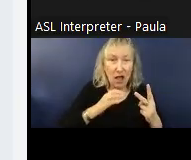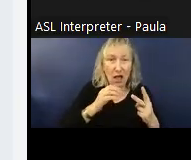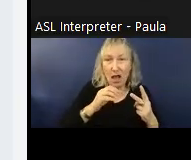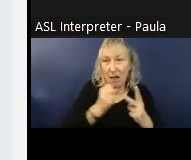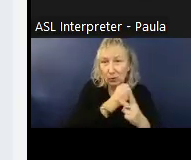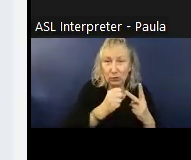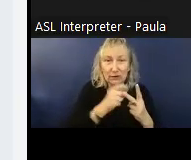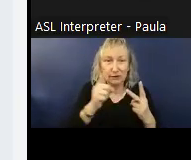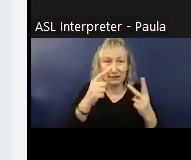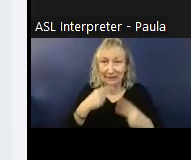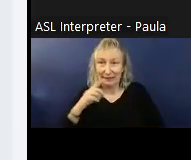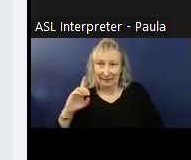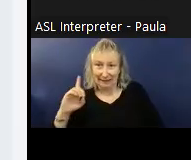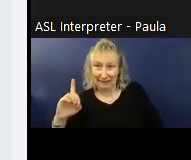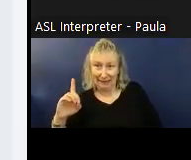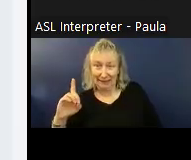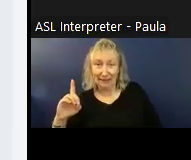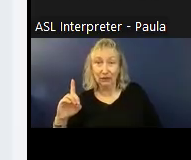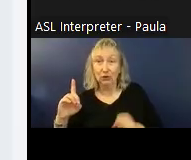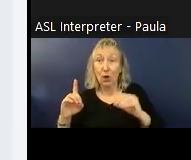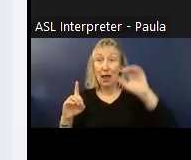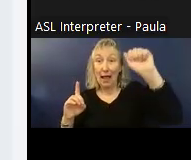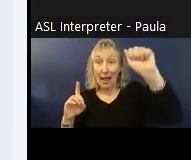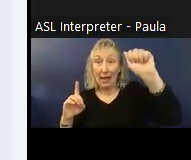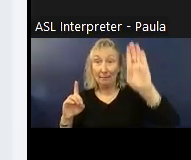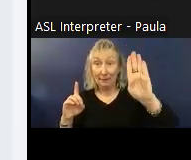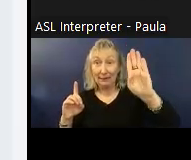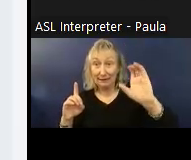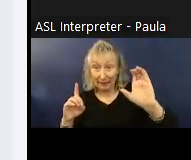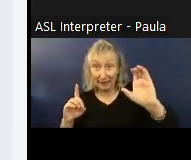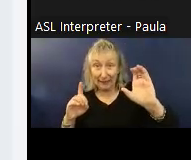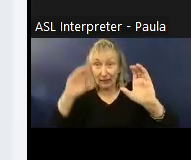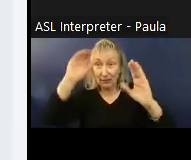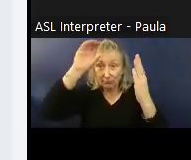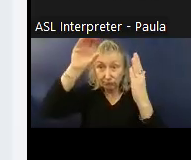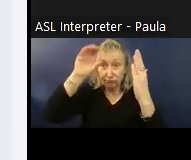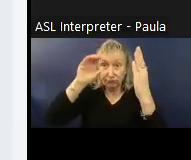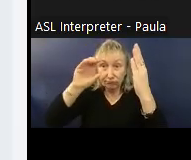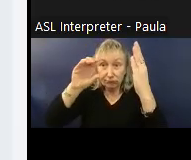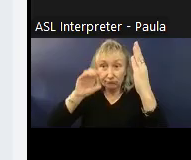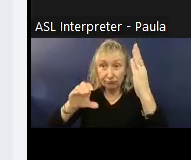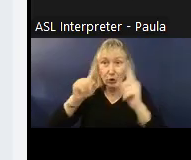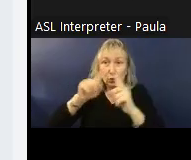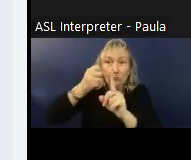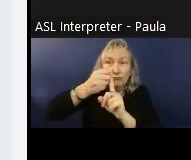so AB and C are the sections that just explain D more.